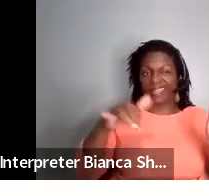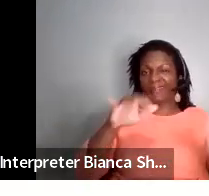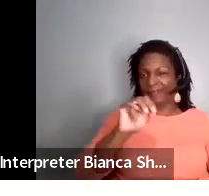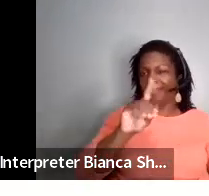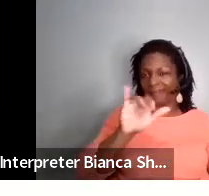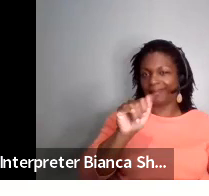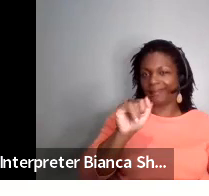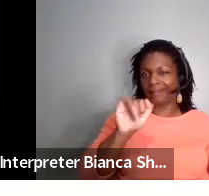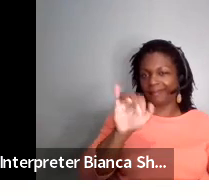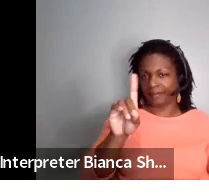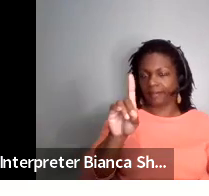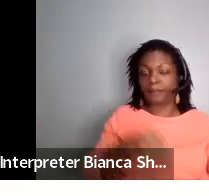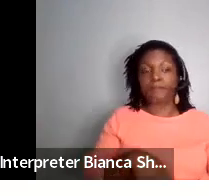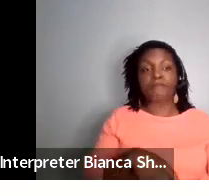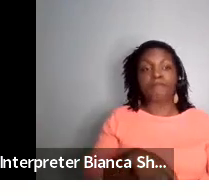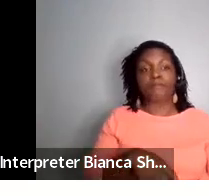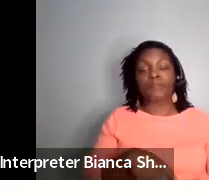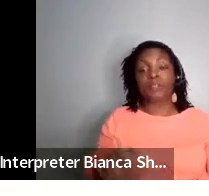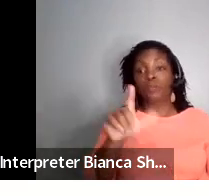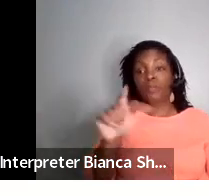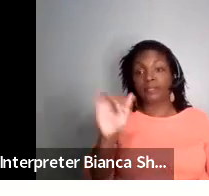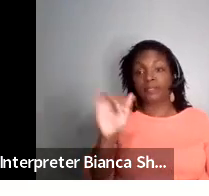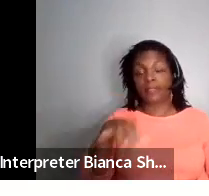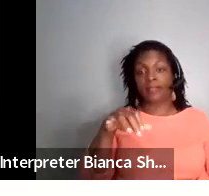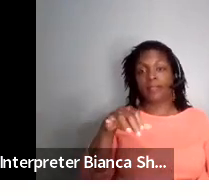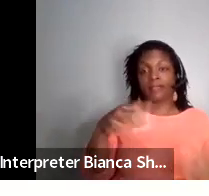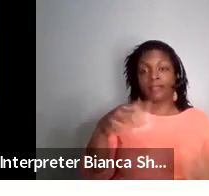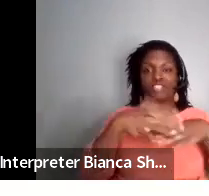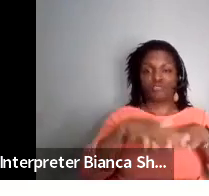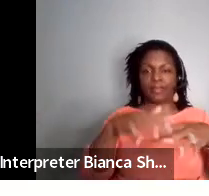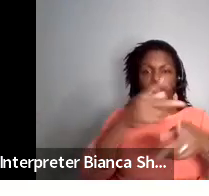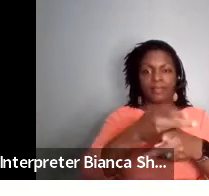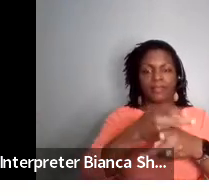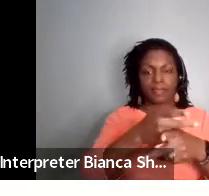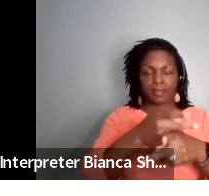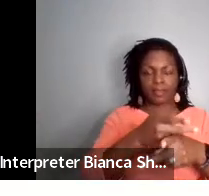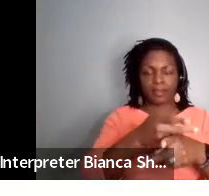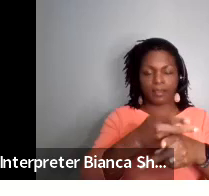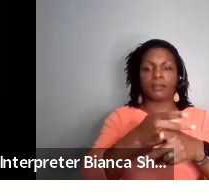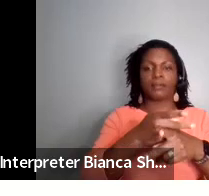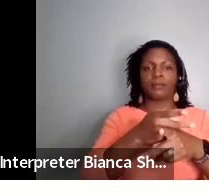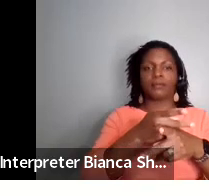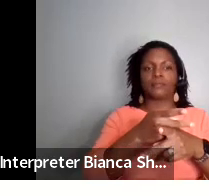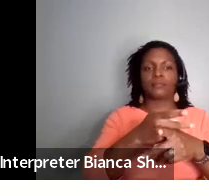And in Louisiana our medicaid system is integrated. care that combines both primary and behavioral health needs.